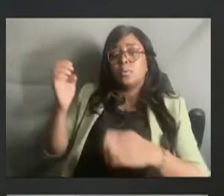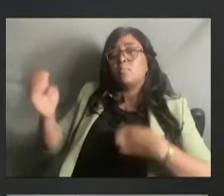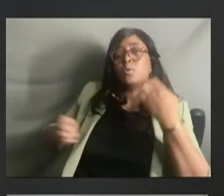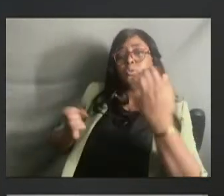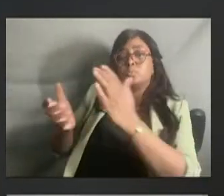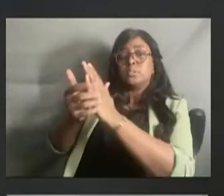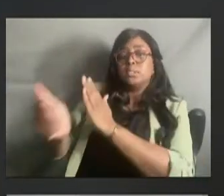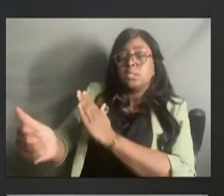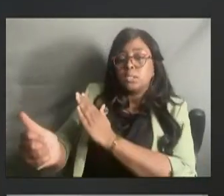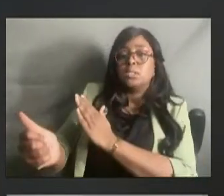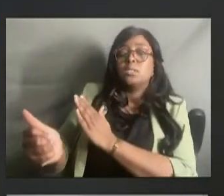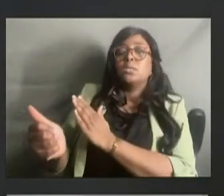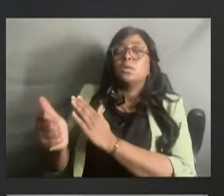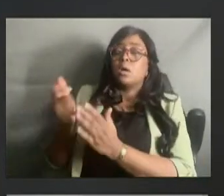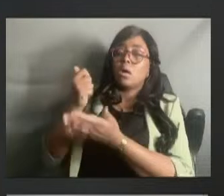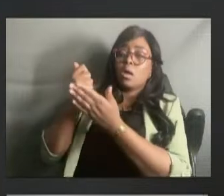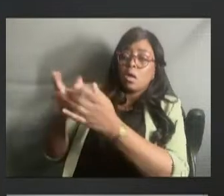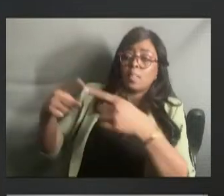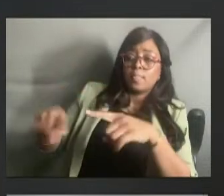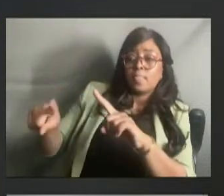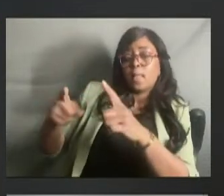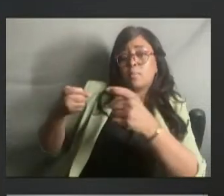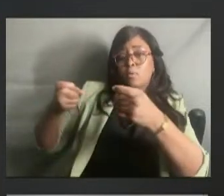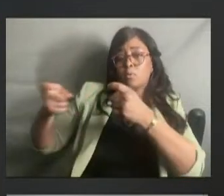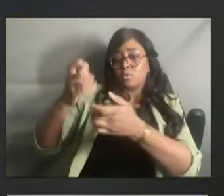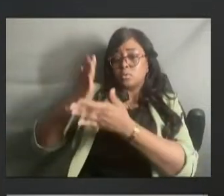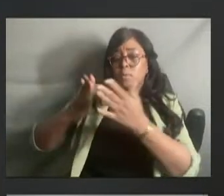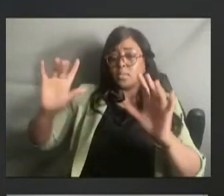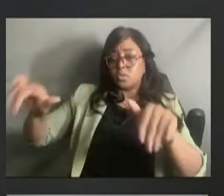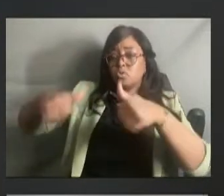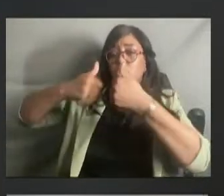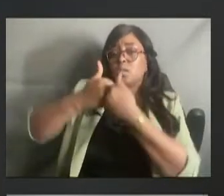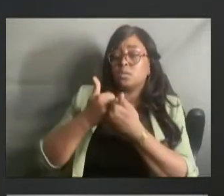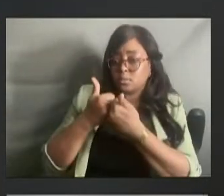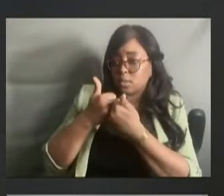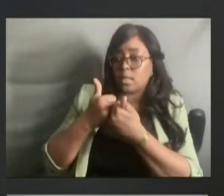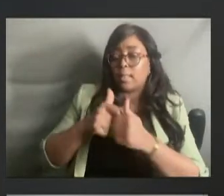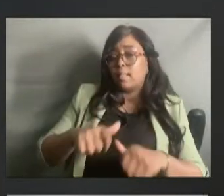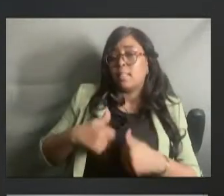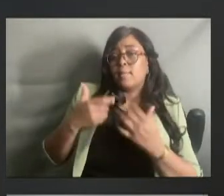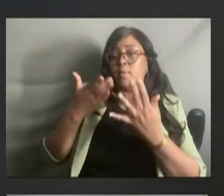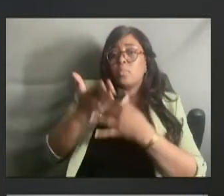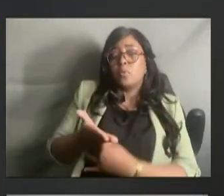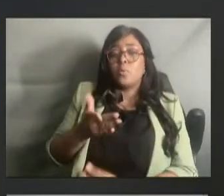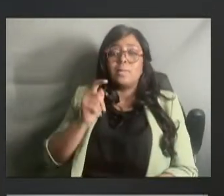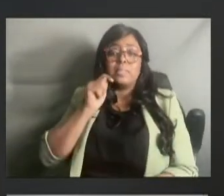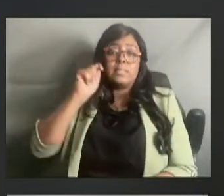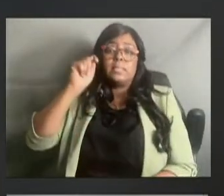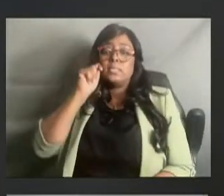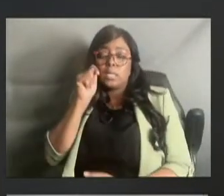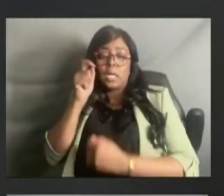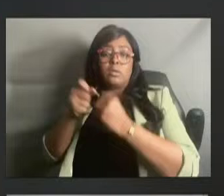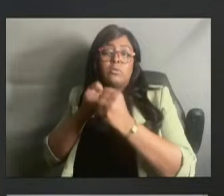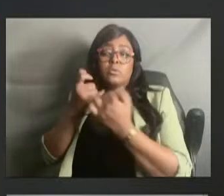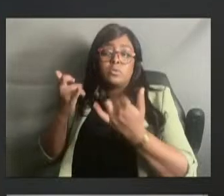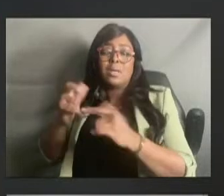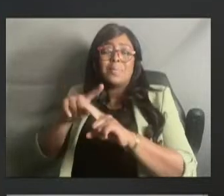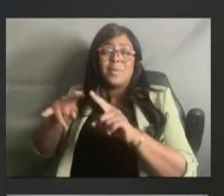that helps them with their social and emotional skills, and helps them cope with some of the